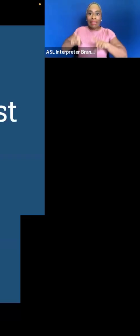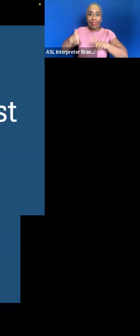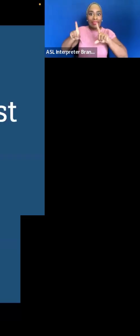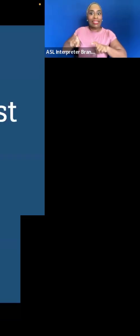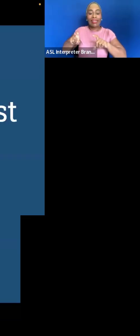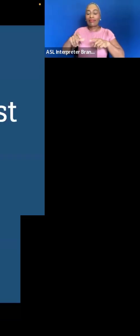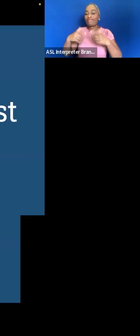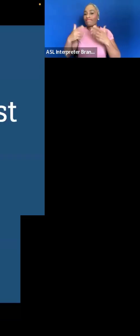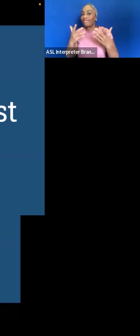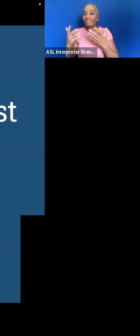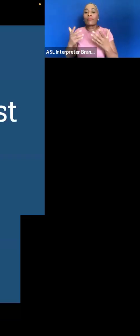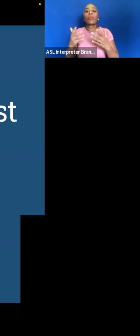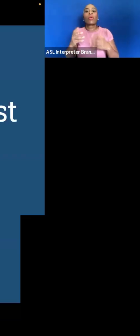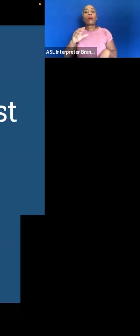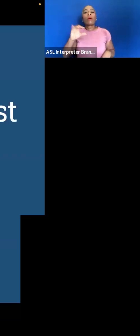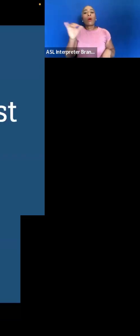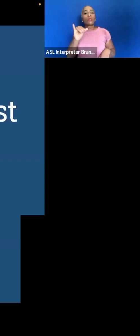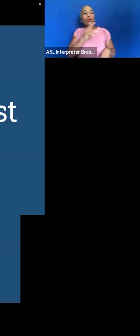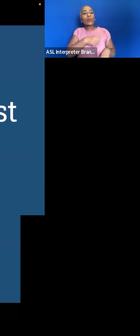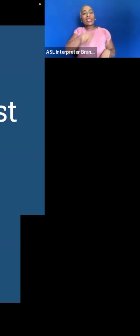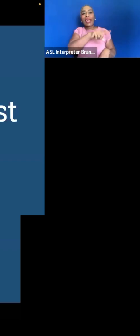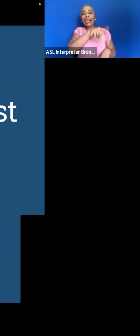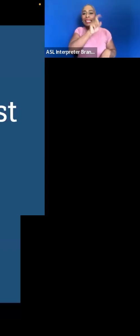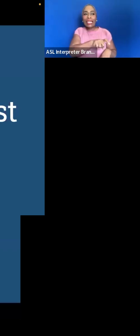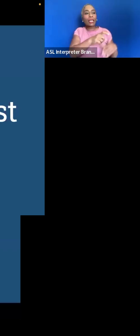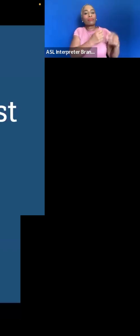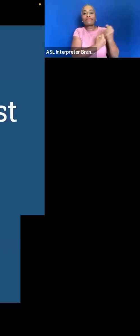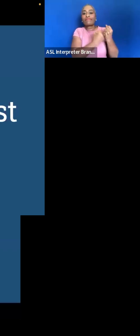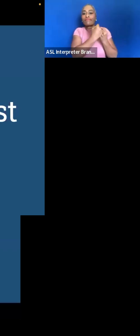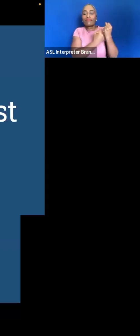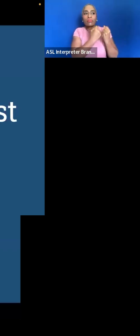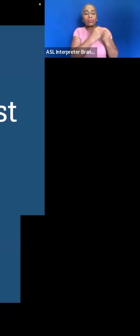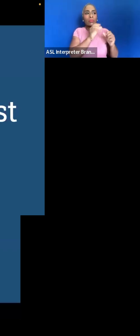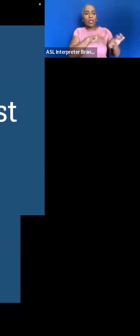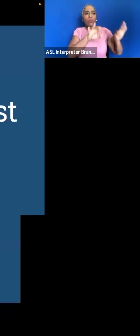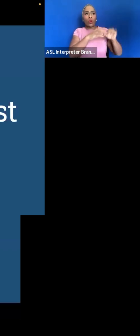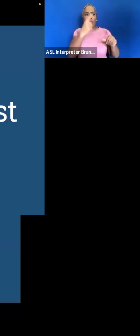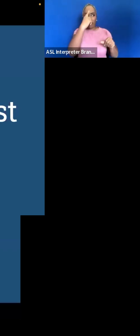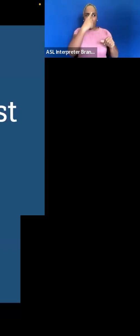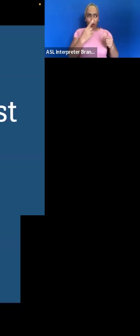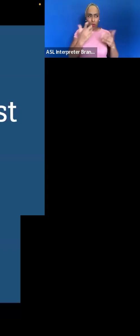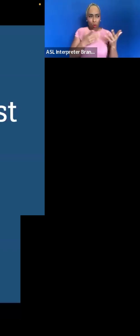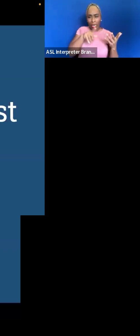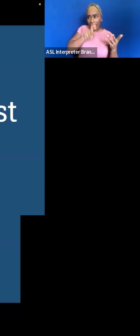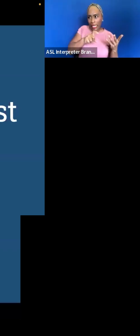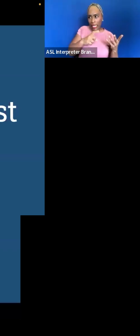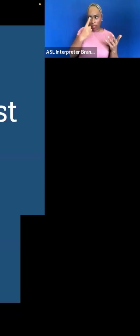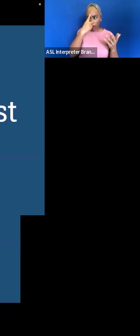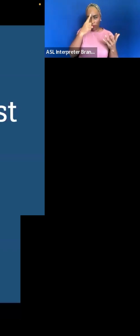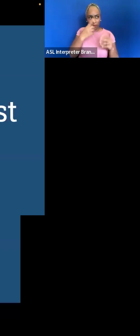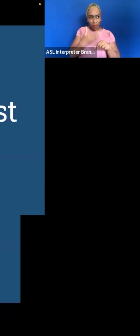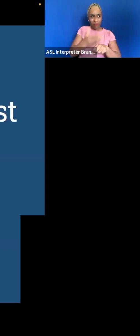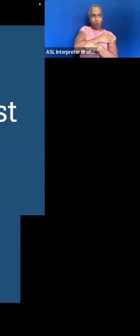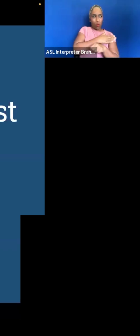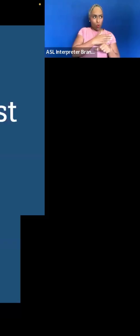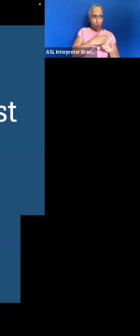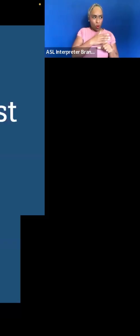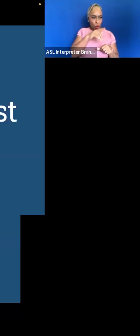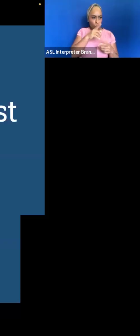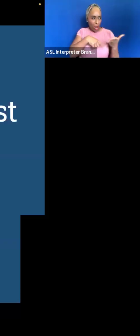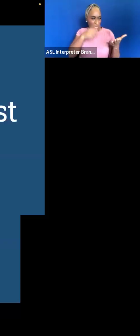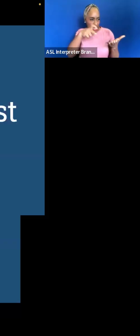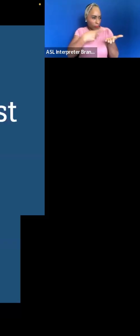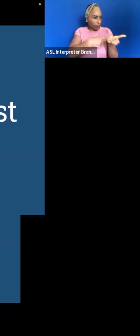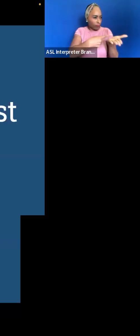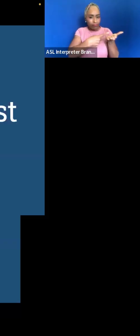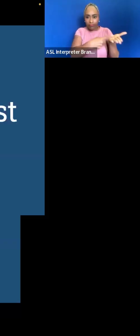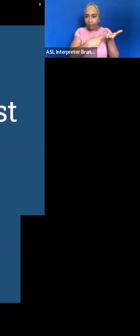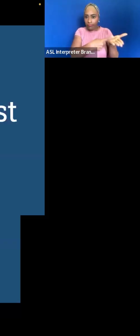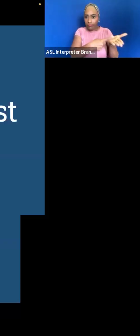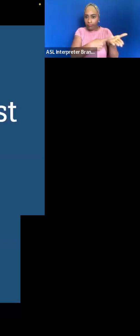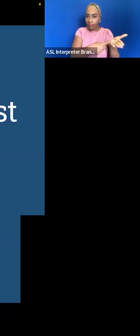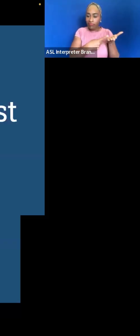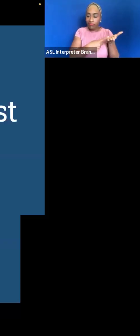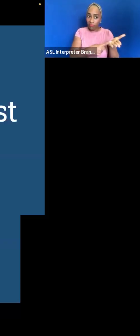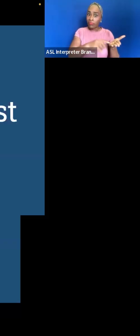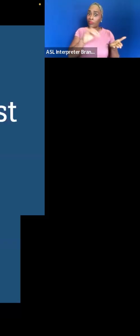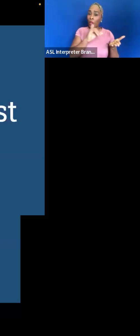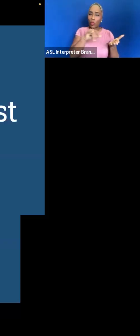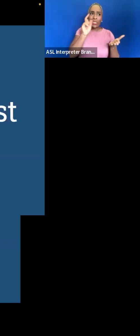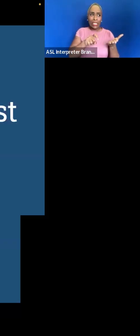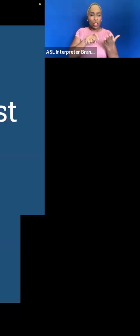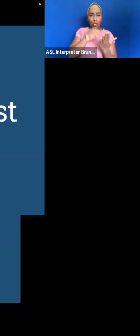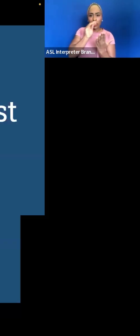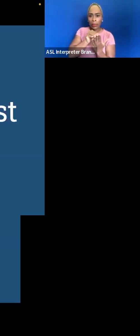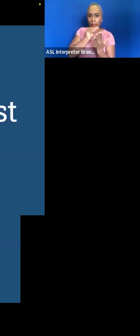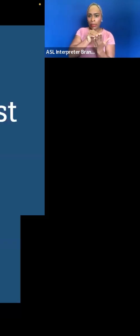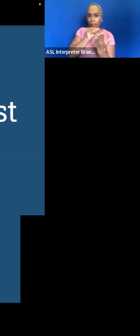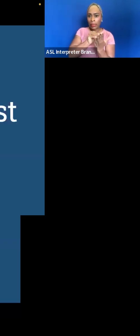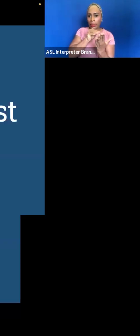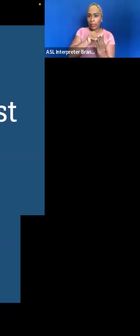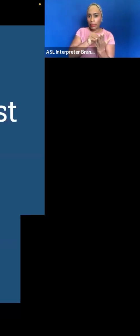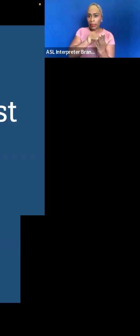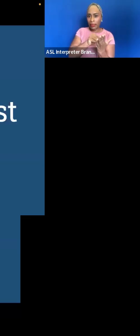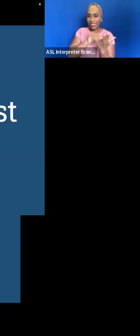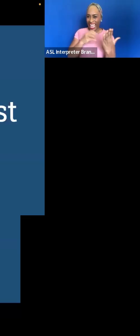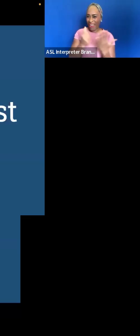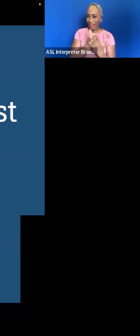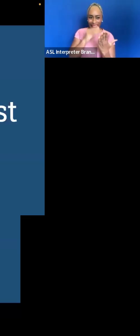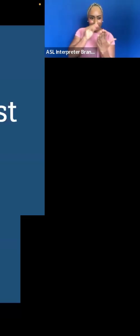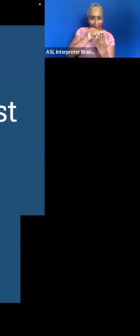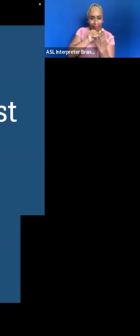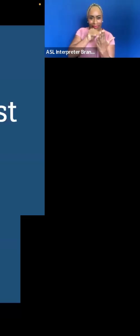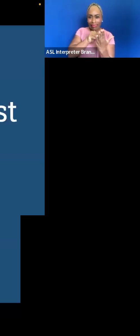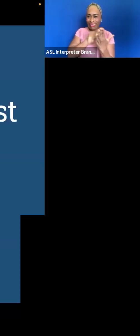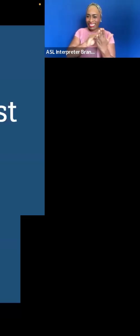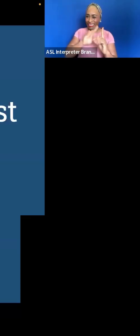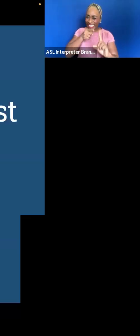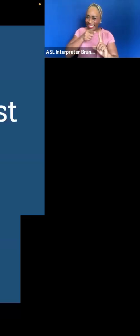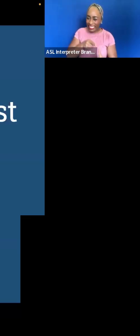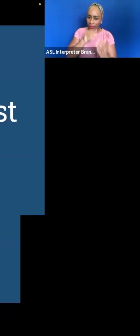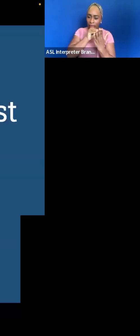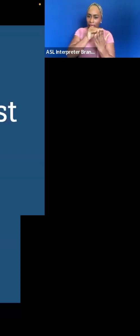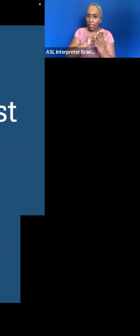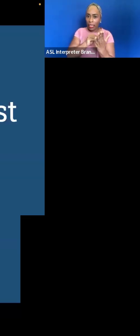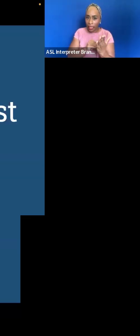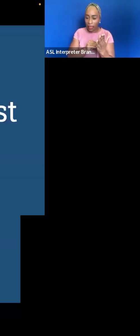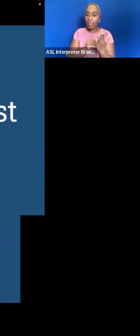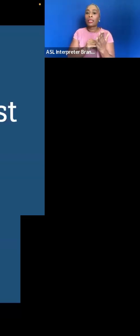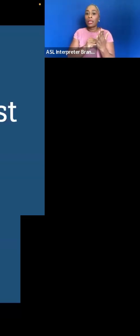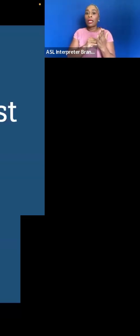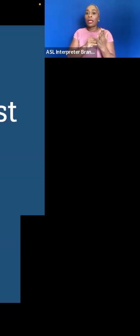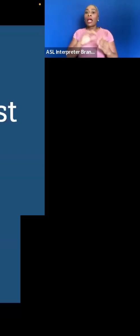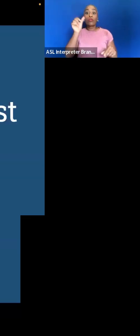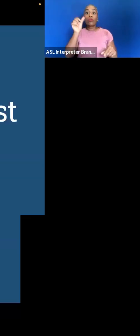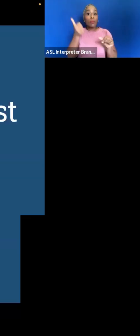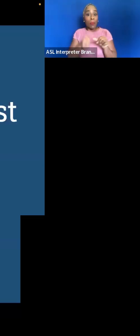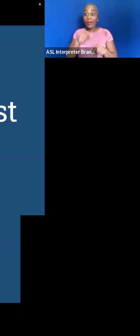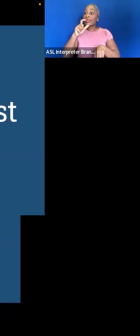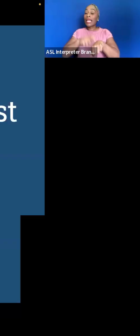And also they need each other to think through what adoptions are going to need to be necessary beforehand, but also be able to take thorough notes and make adjustments on the fly during the testing situation and remember what they altered when they go to write up the report after the fact.